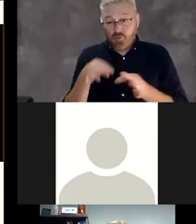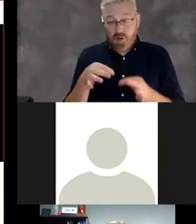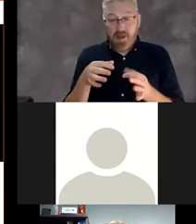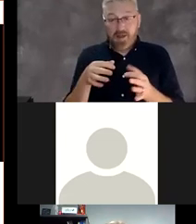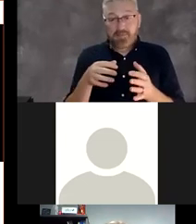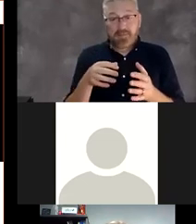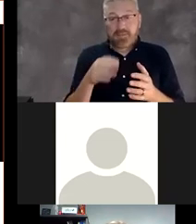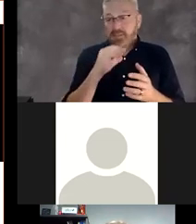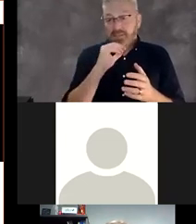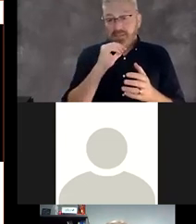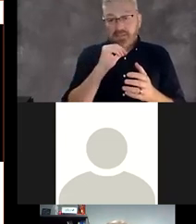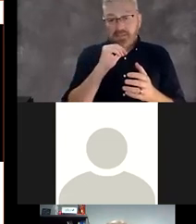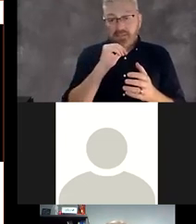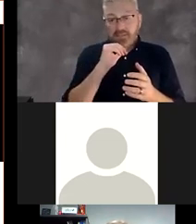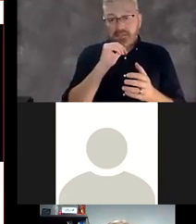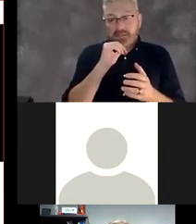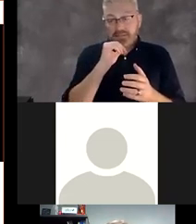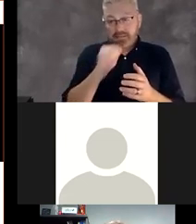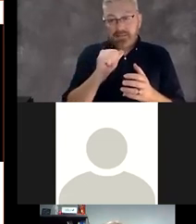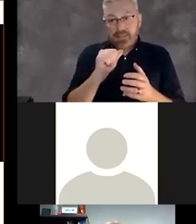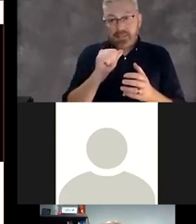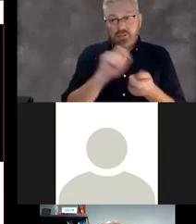THE LINE TO, YES, THIS CAN BE CHARGED TO, NO, THIS CAN NO